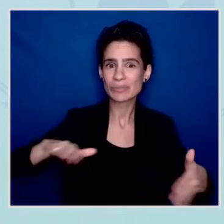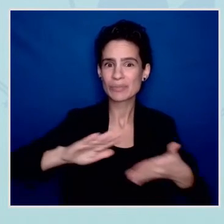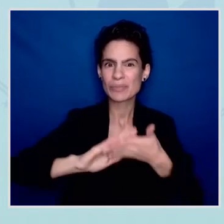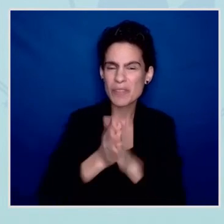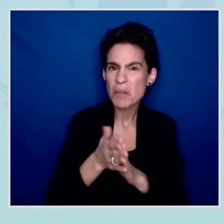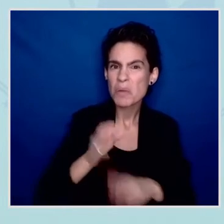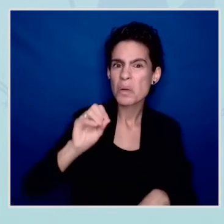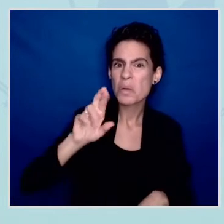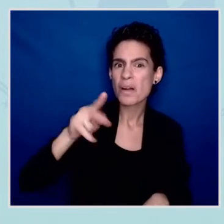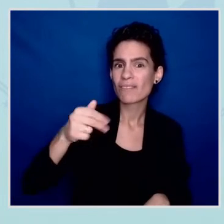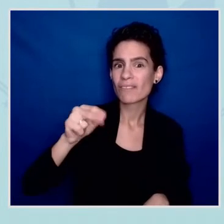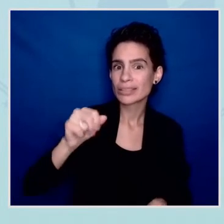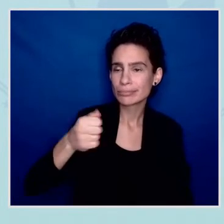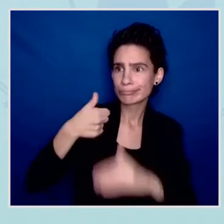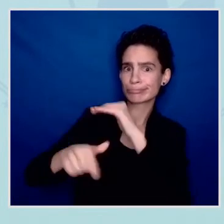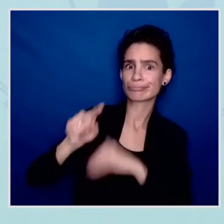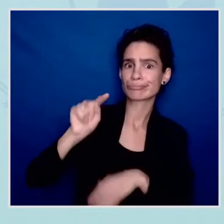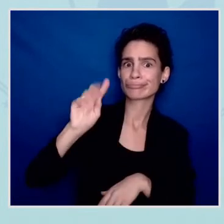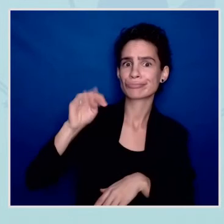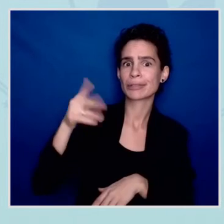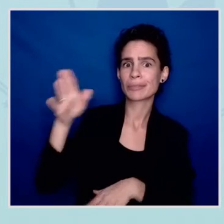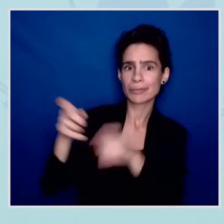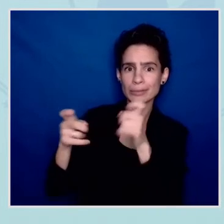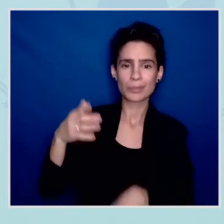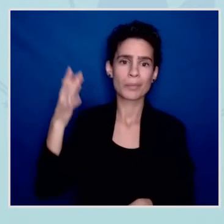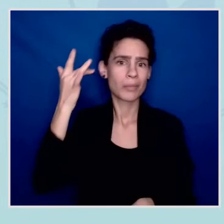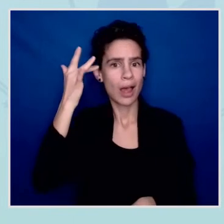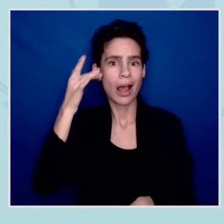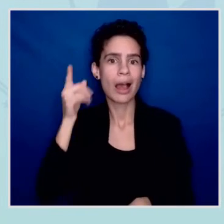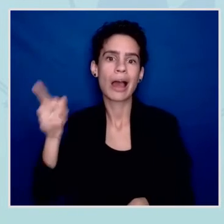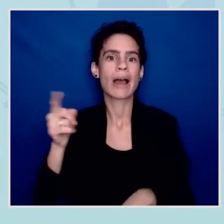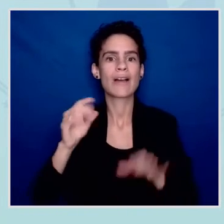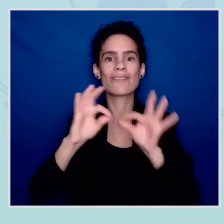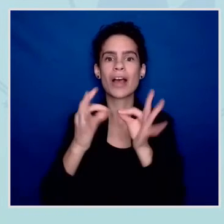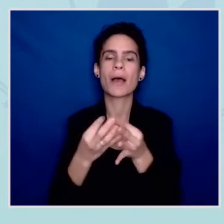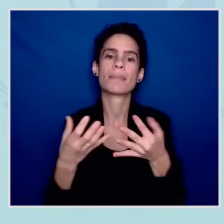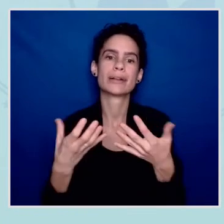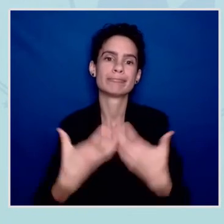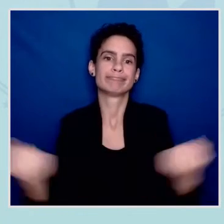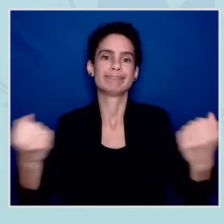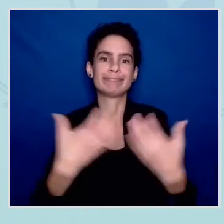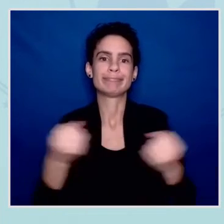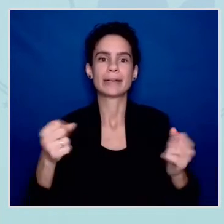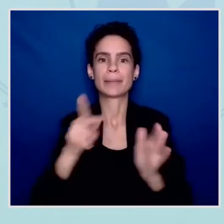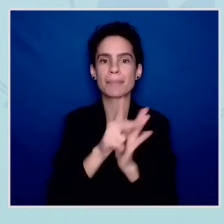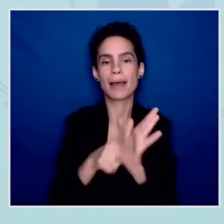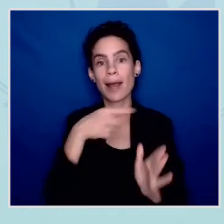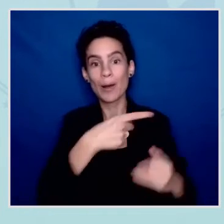THIS IS ABOUT AN ISSUE THAT'S NO LONGER A HEADLINE, BUT IS, NEVERTHELESS, SIGNIFICANT AND SERIOUS. IS ABOUT THE MORE THAN 600 CHILDREN WHO WERE ORPHANED